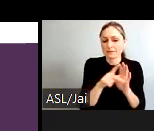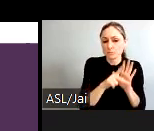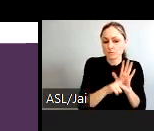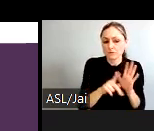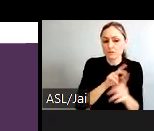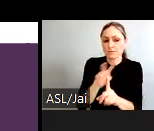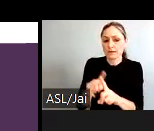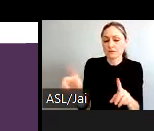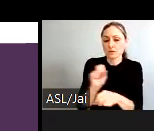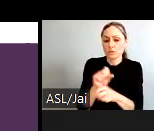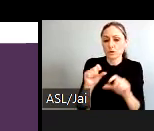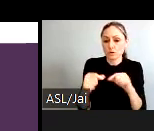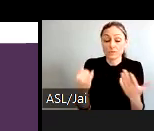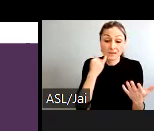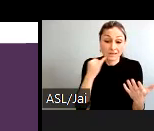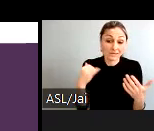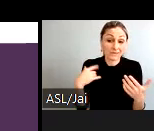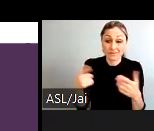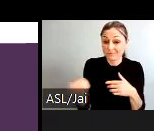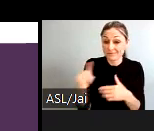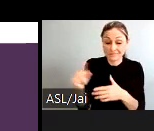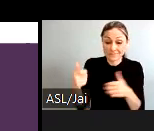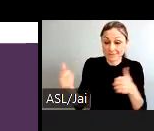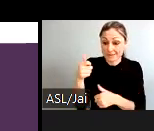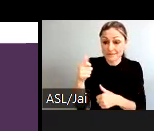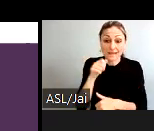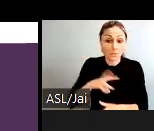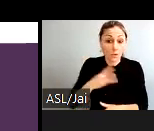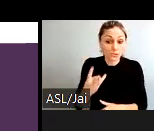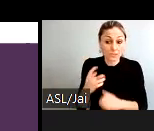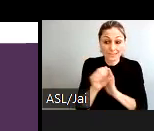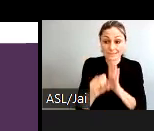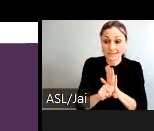If the chair, co-chair or lead is not a Washington State employee, they should communicate with